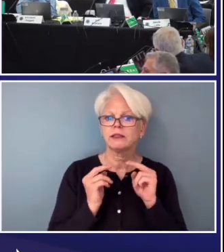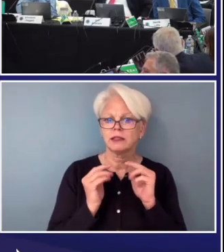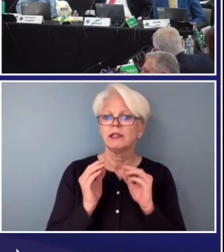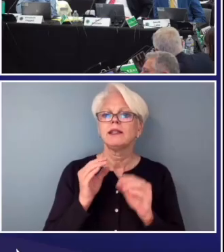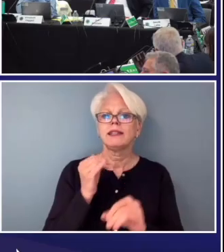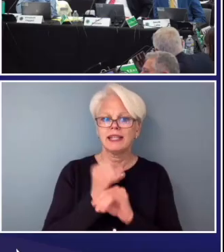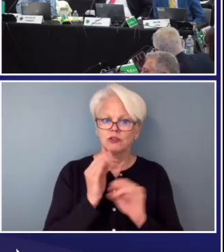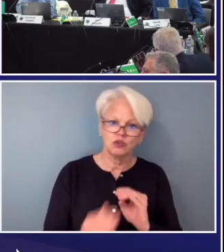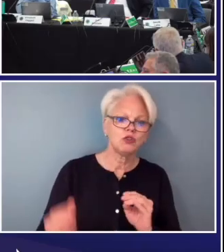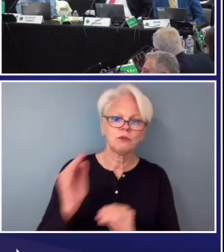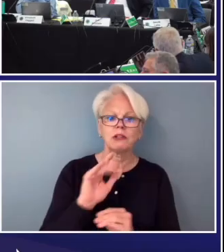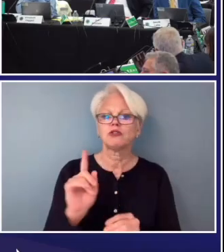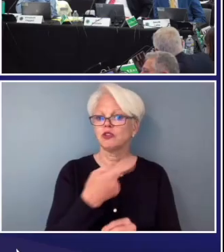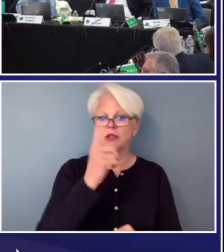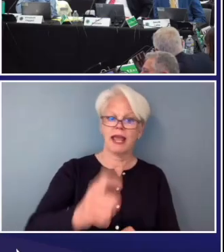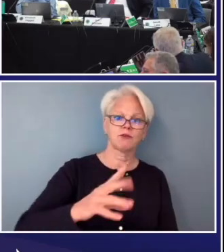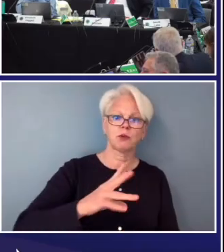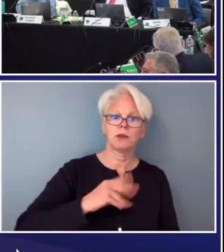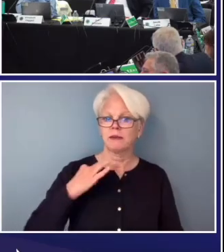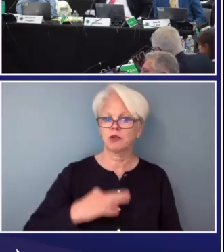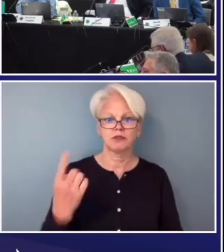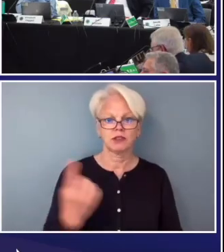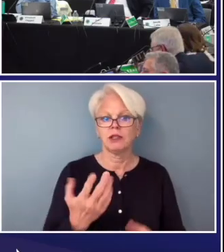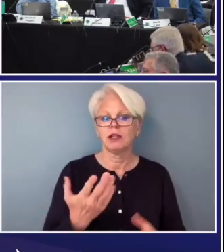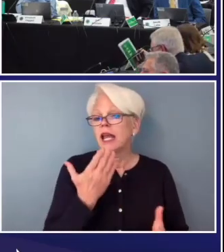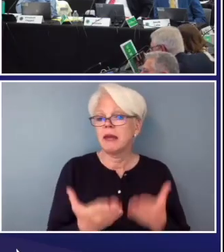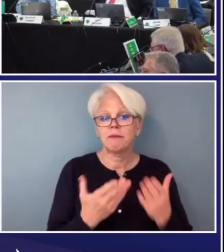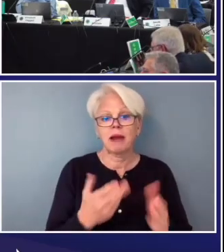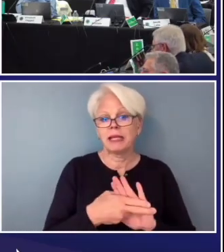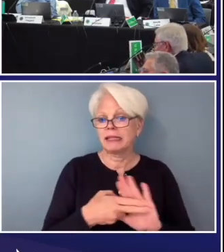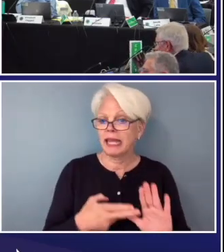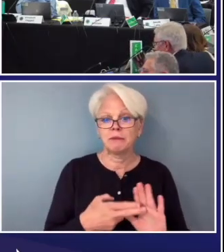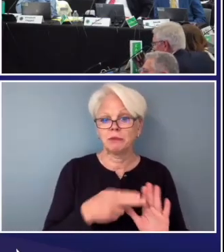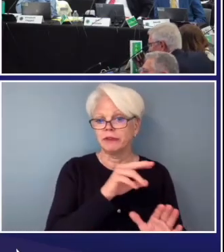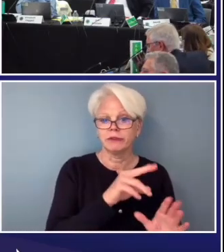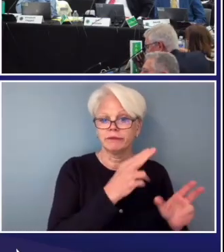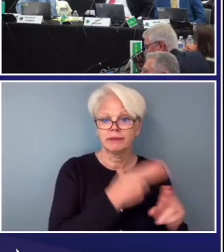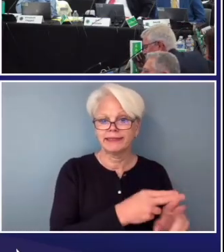accept credit from something that's, yeah, that may be labeled similarly, but may be quite different substantively.